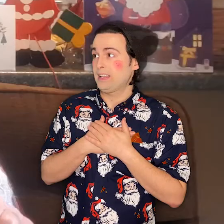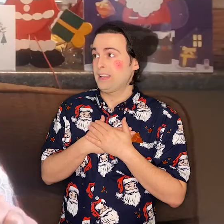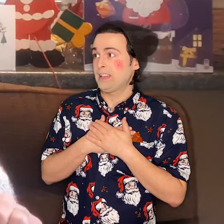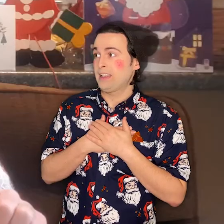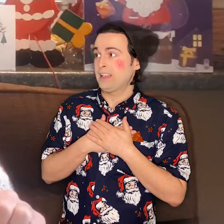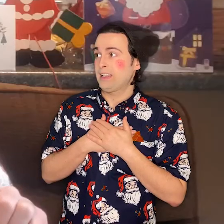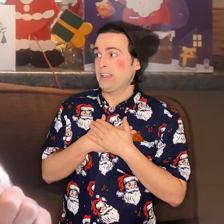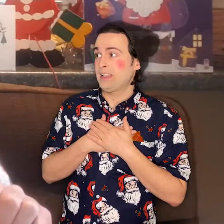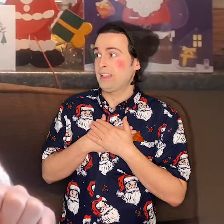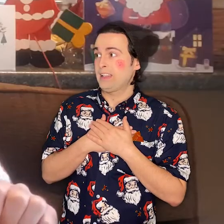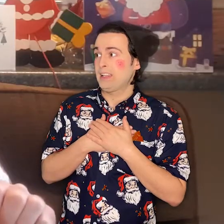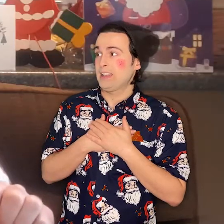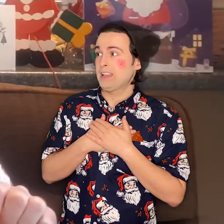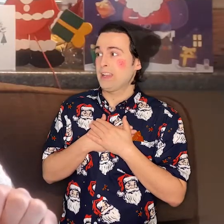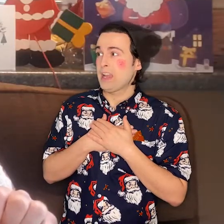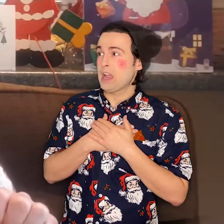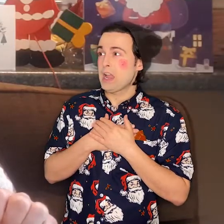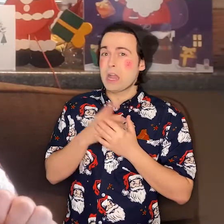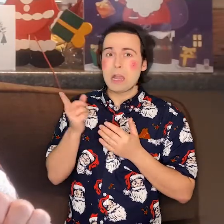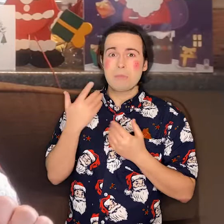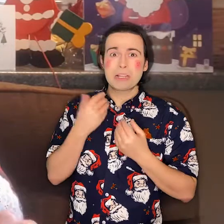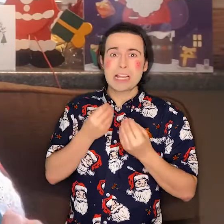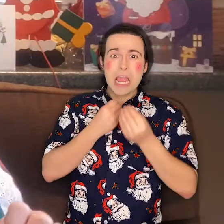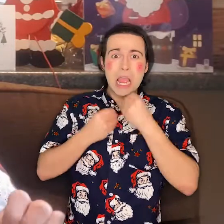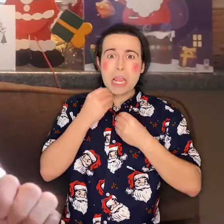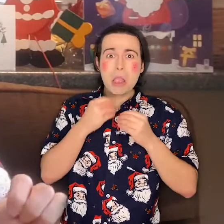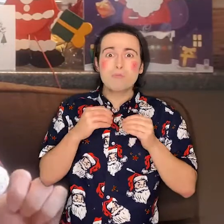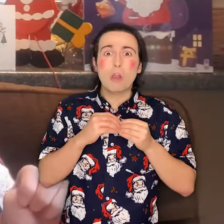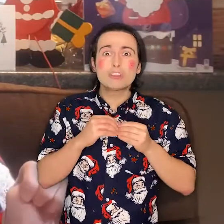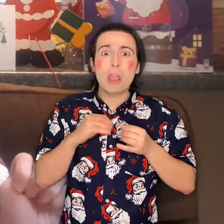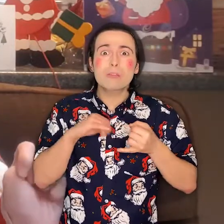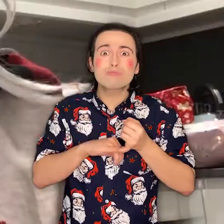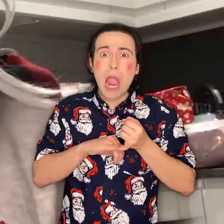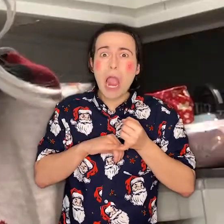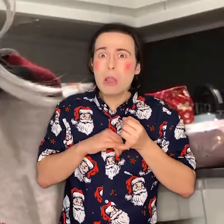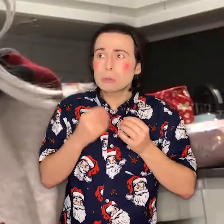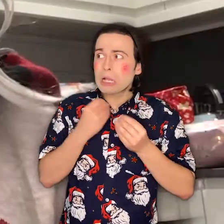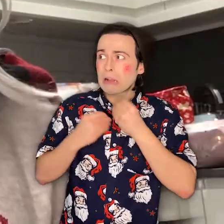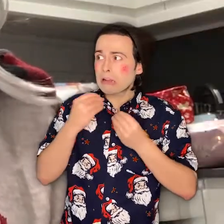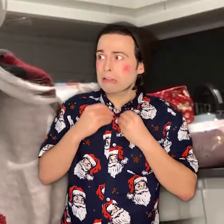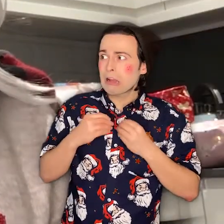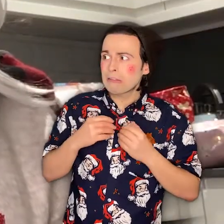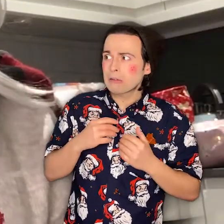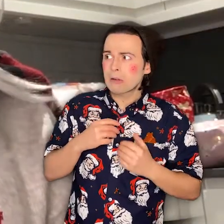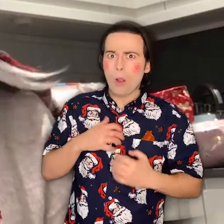Helen - Margaret, I can't believe you would say that about Cyndi's Brussel sprouts. Senga - Margaret, that's an absolute liberty.